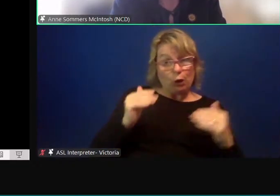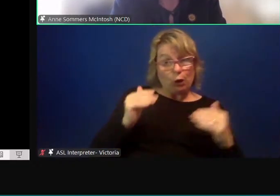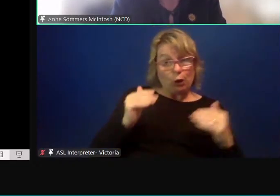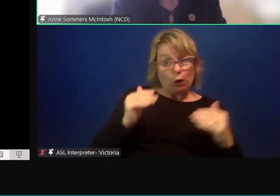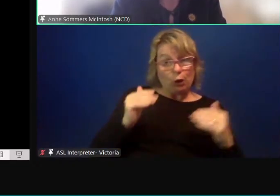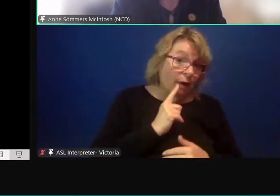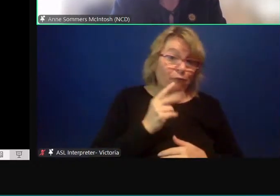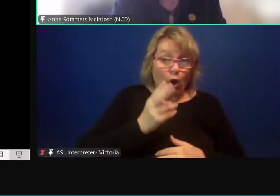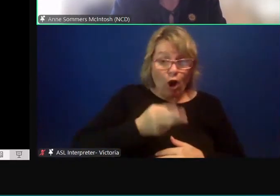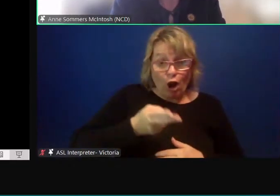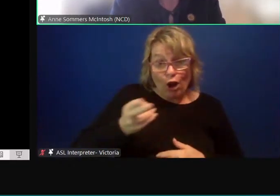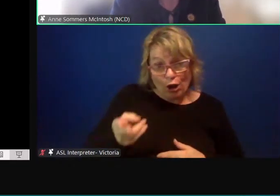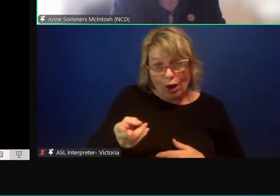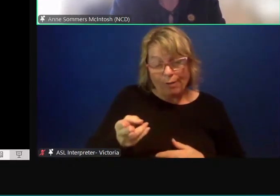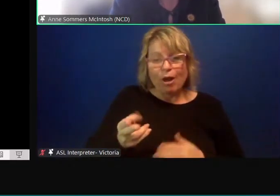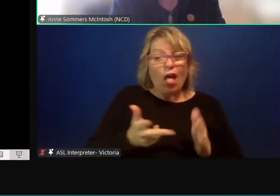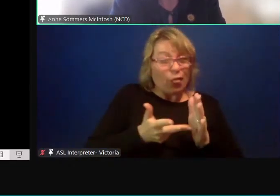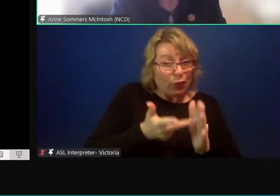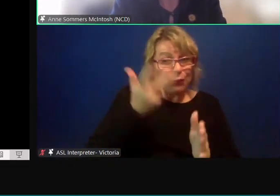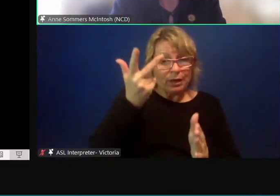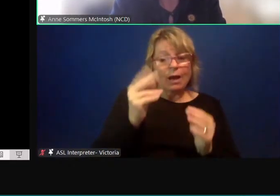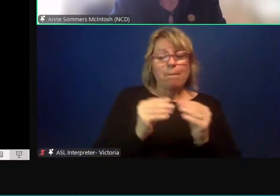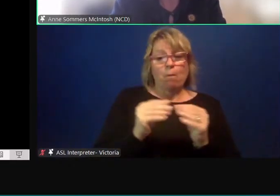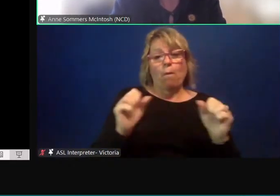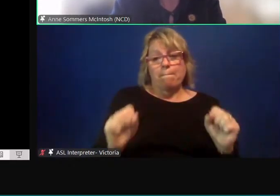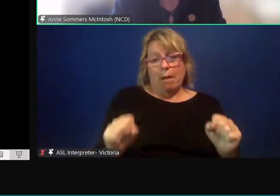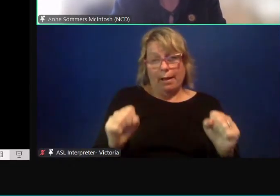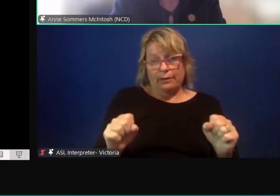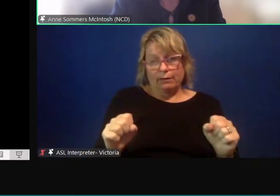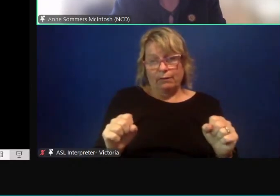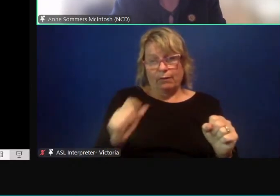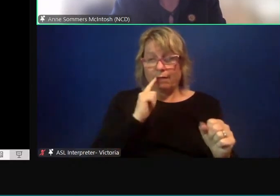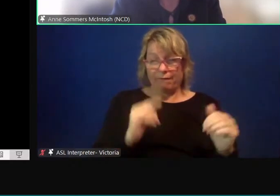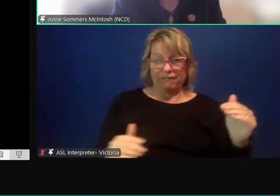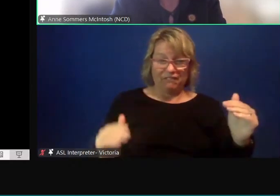hearing, you're three times more likely to report fair or poor health compared to those